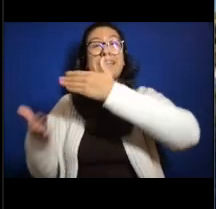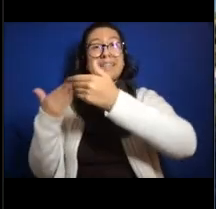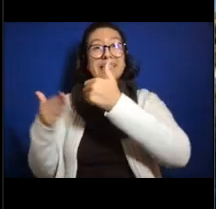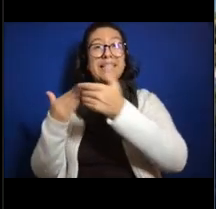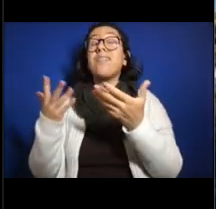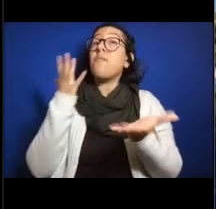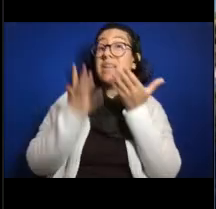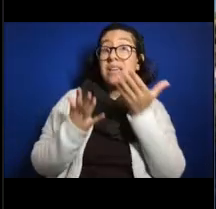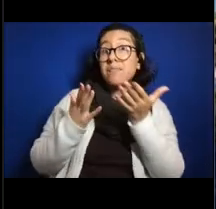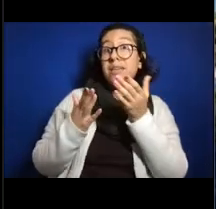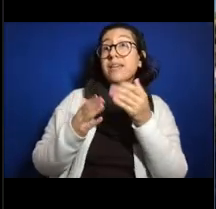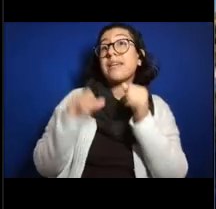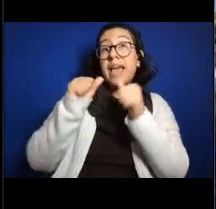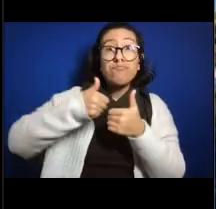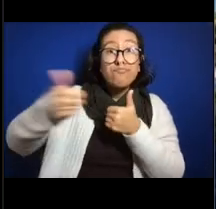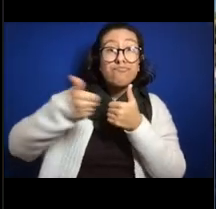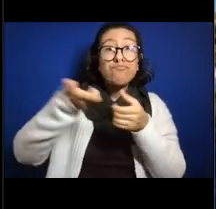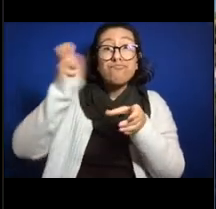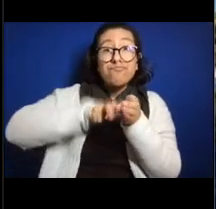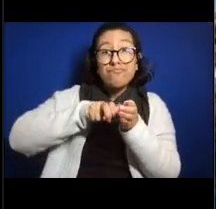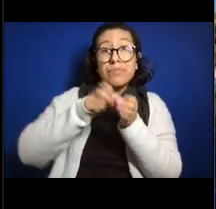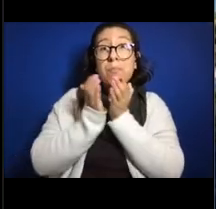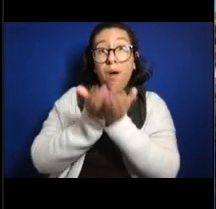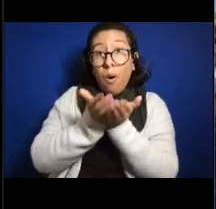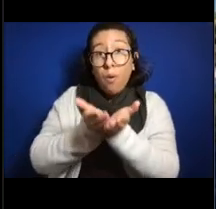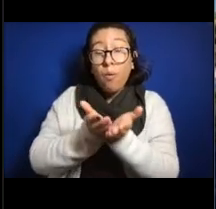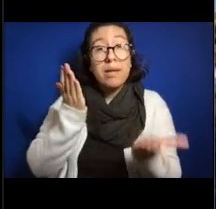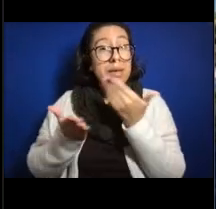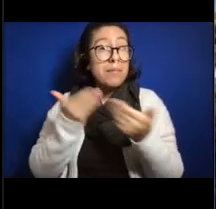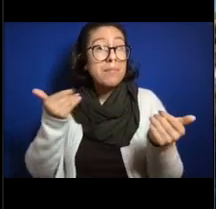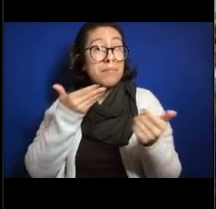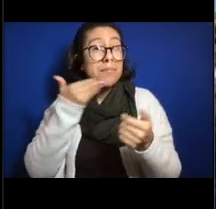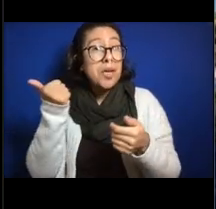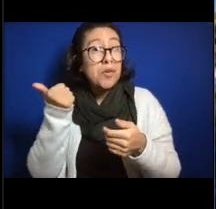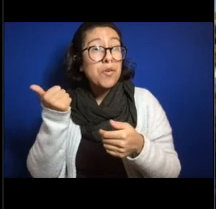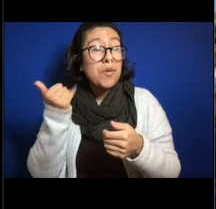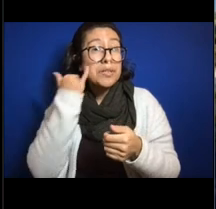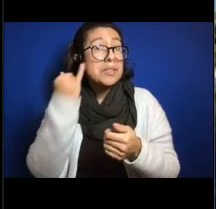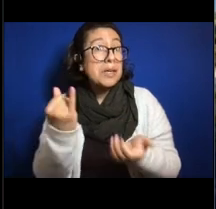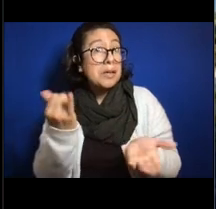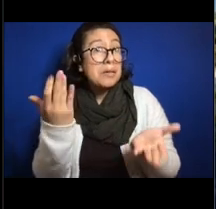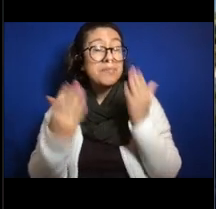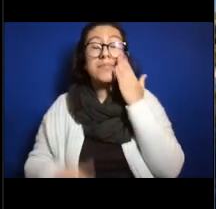And so they're just really neat ideas. And I wanted to share with you that there's